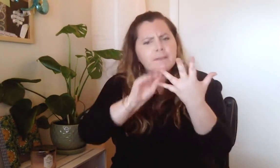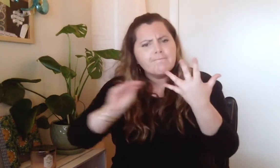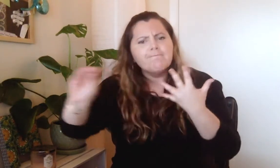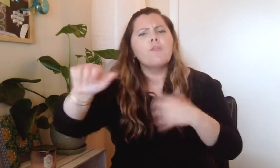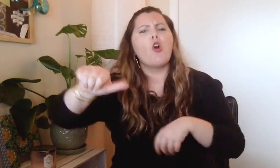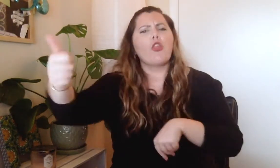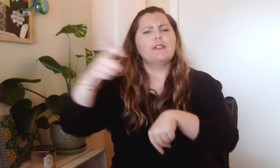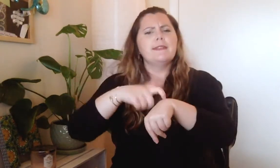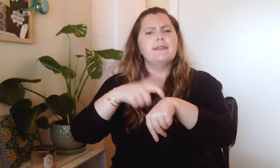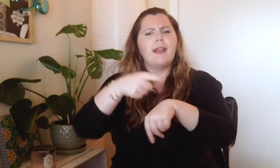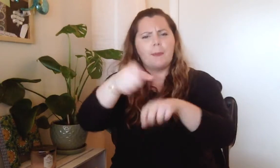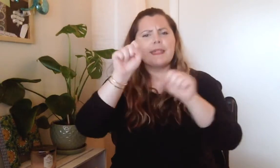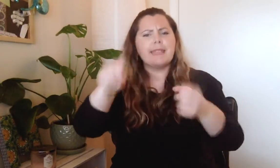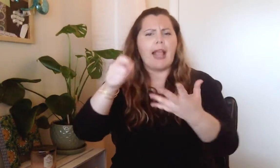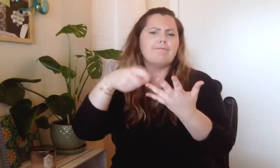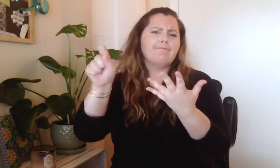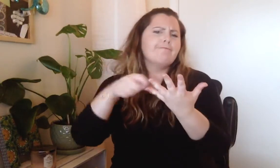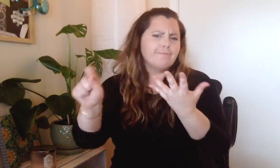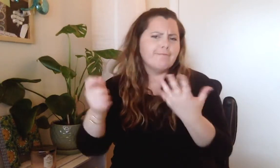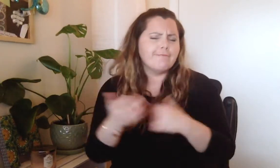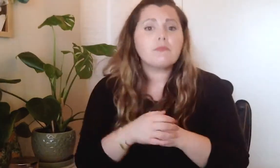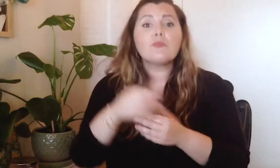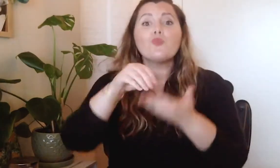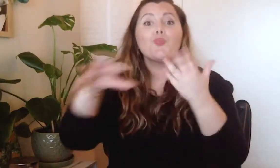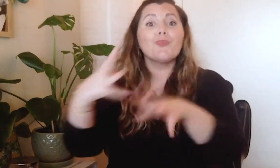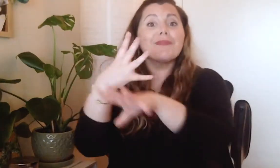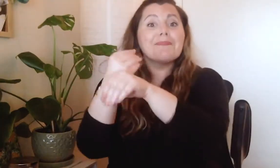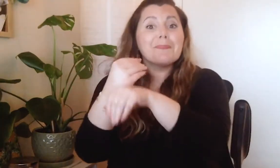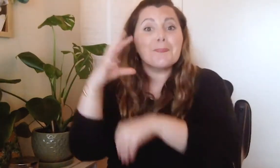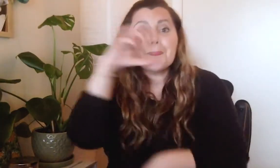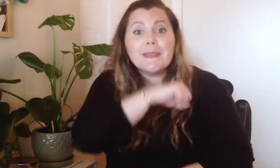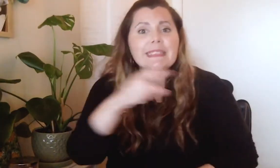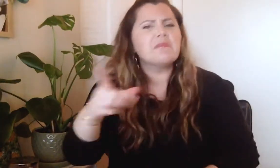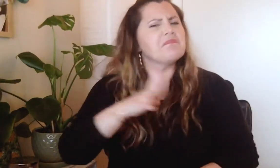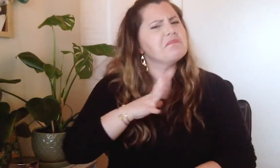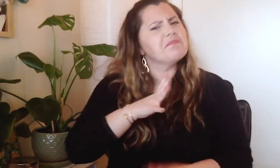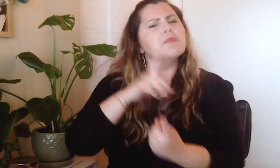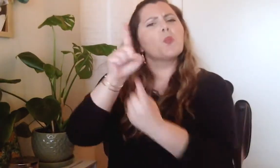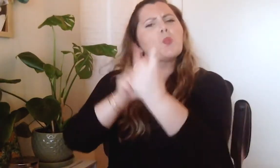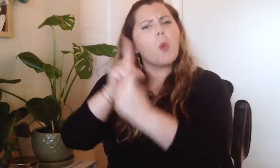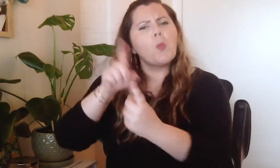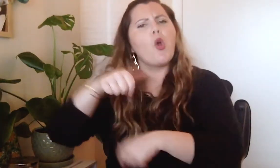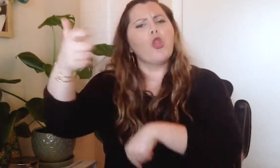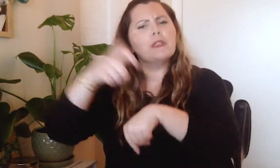Move those agenda items to another time. If a student misses a virtual meeting, That's ok too!